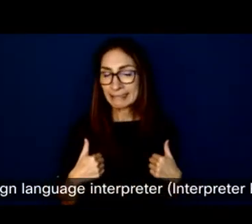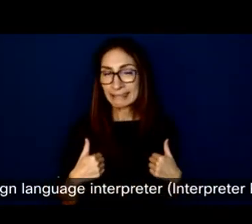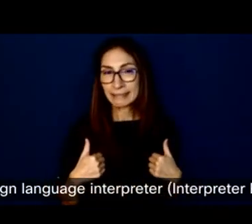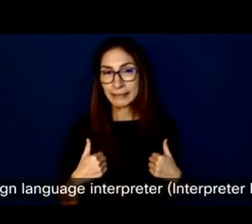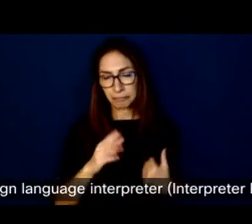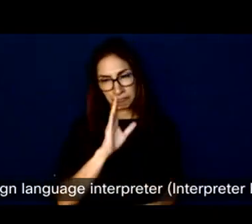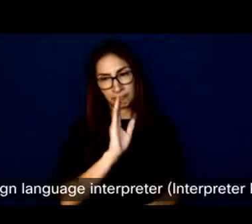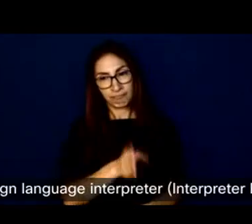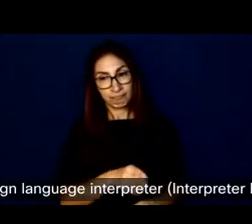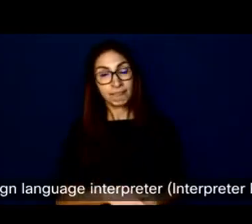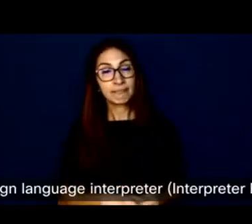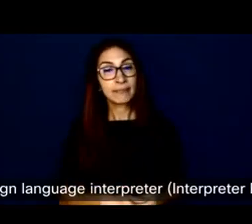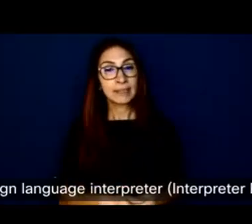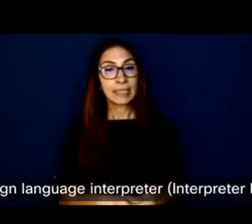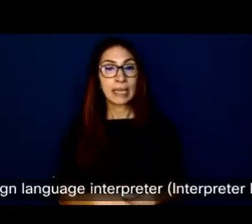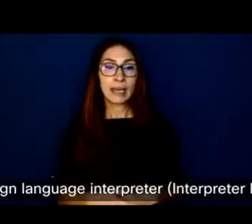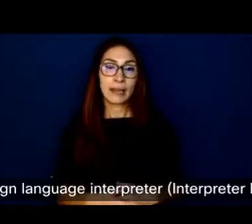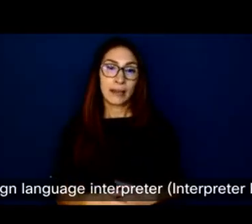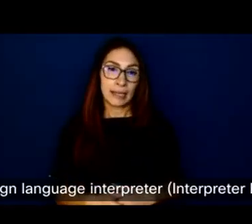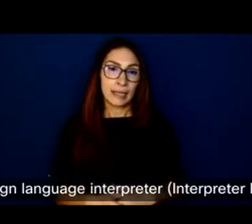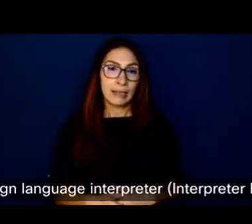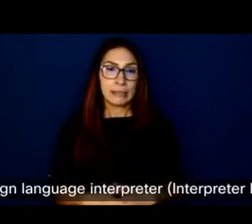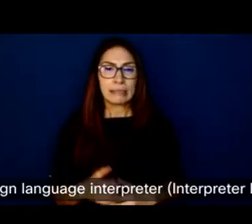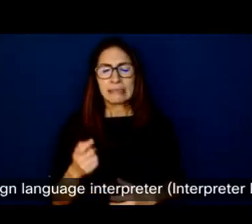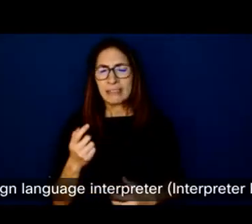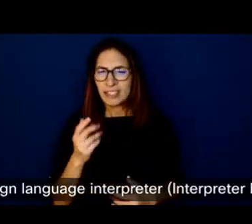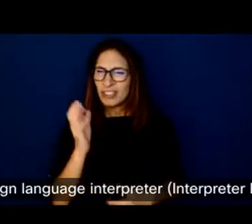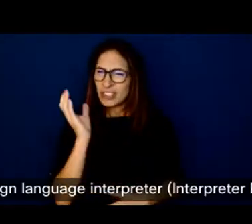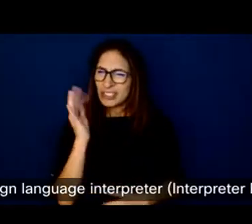a weird kind of thing when it comes to living with HIV.